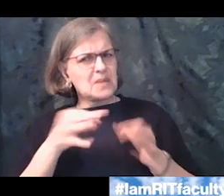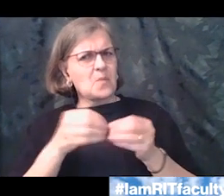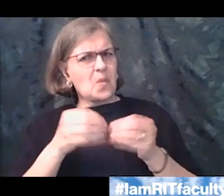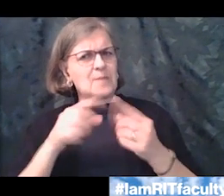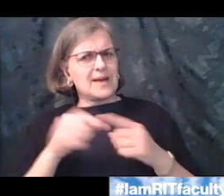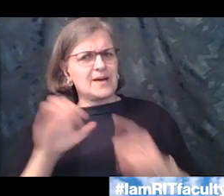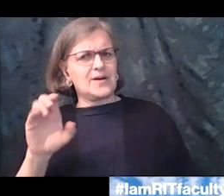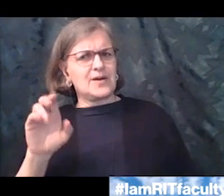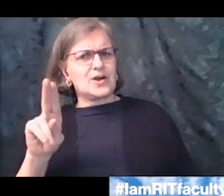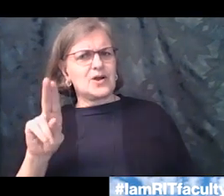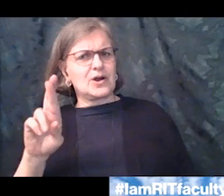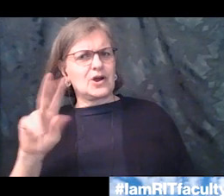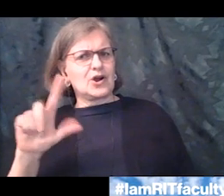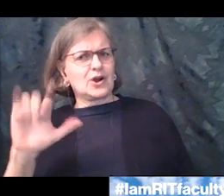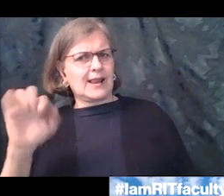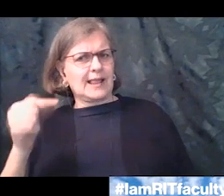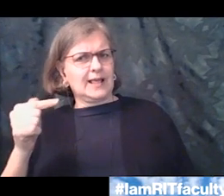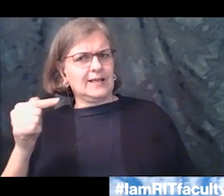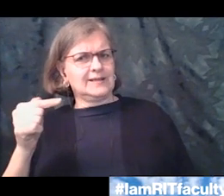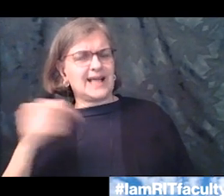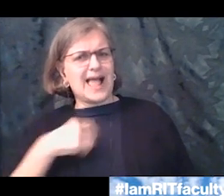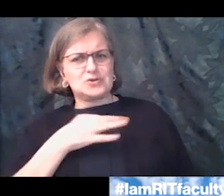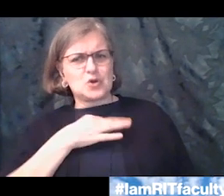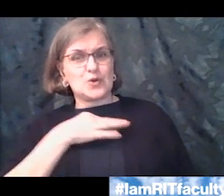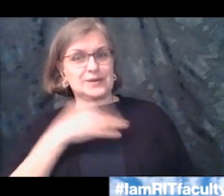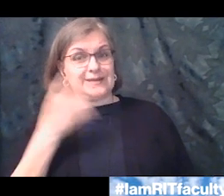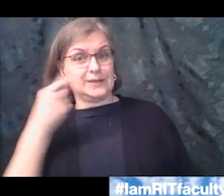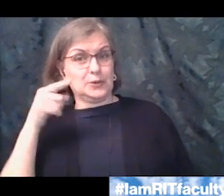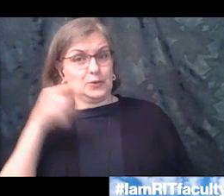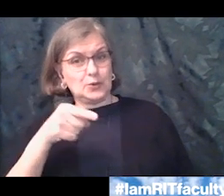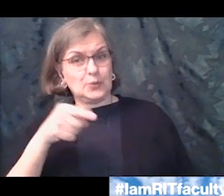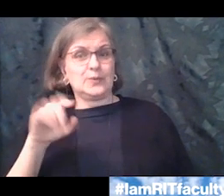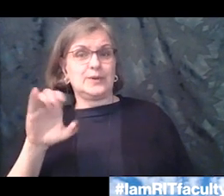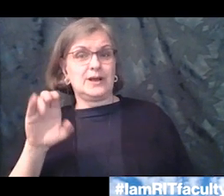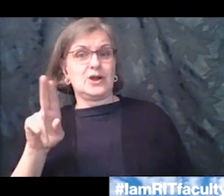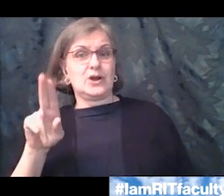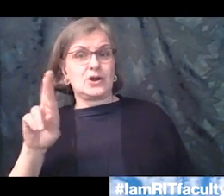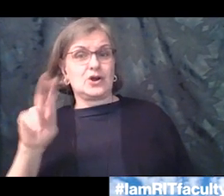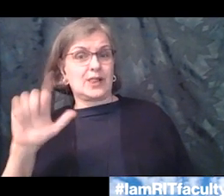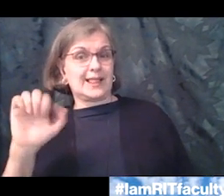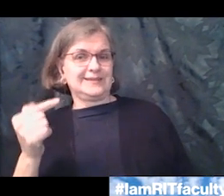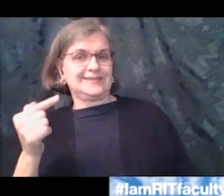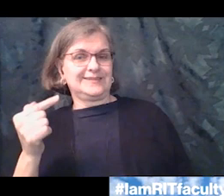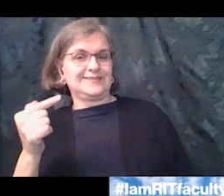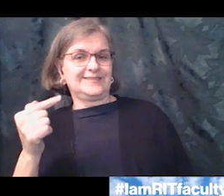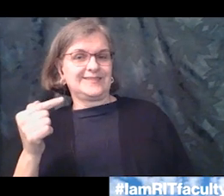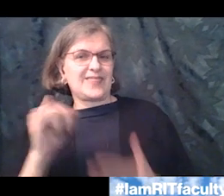I am so curious to see you curling. So this is good to know, and this is an aside conversation